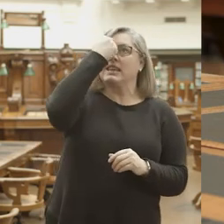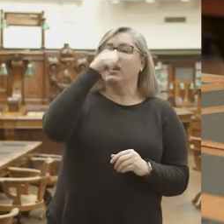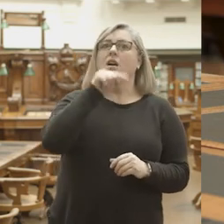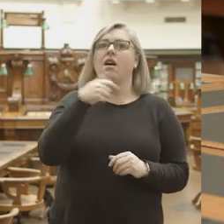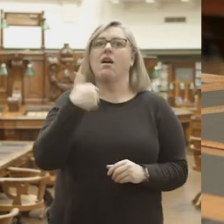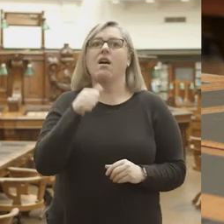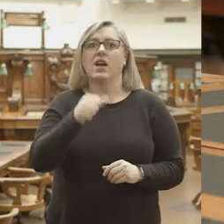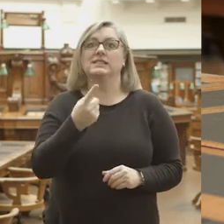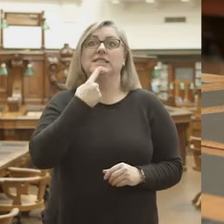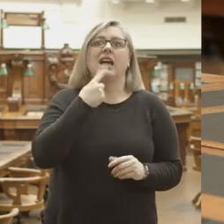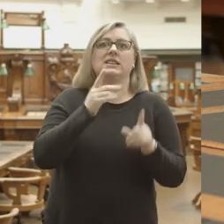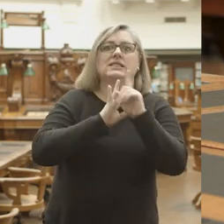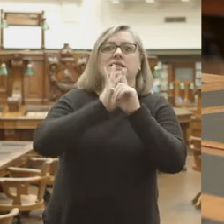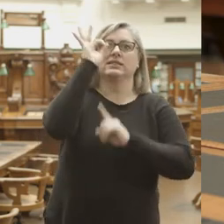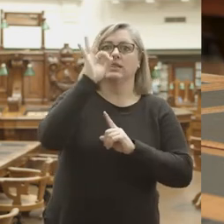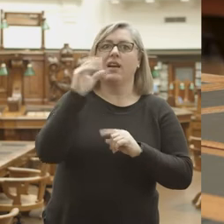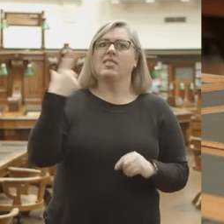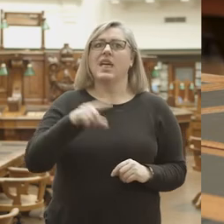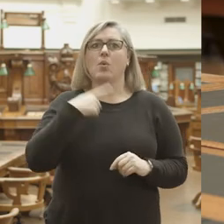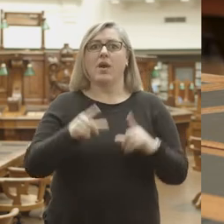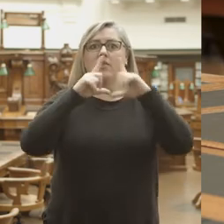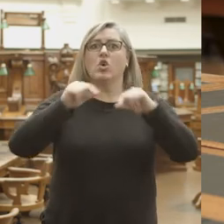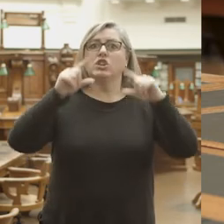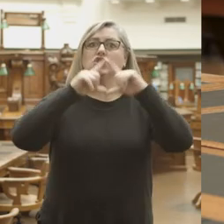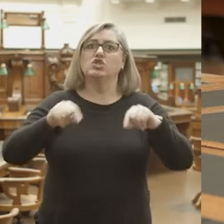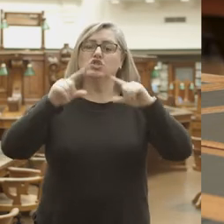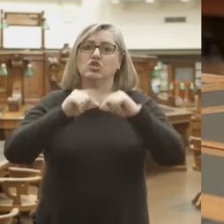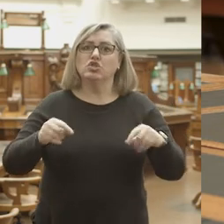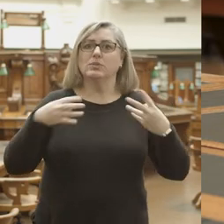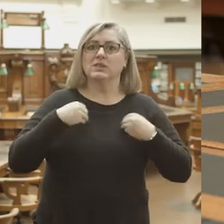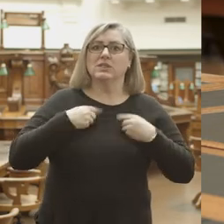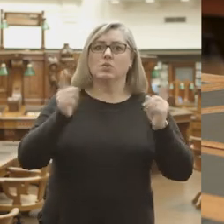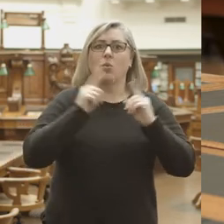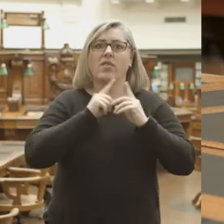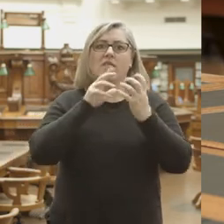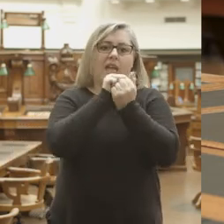they taste, that's why chip companies always have crunching sounds in their